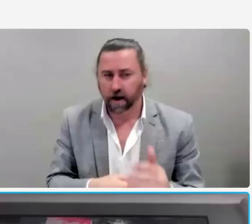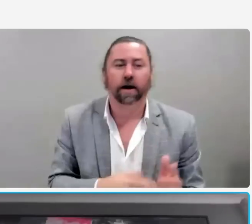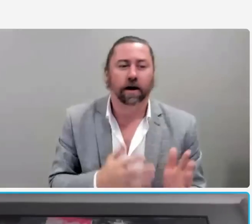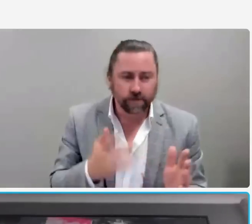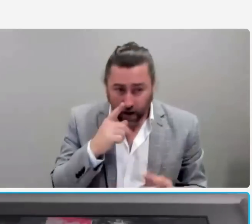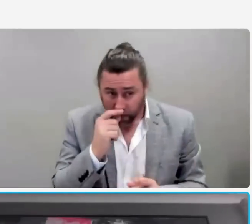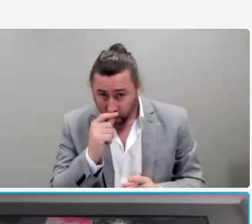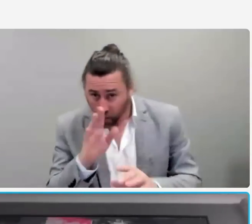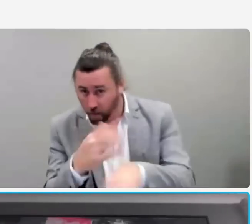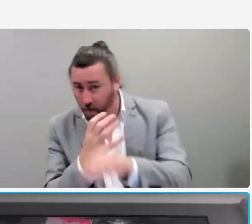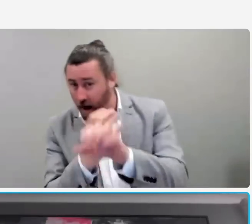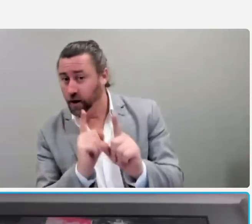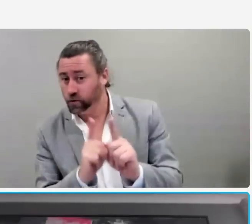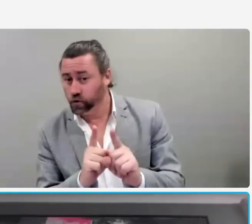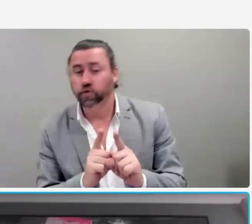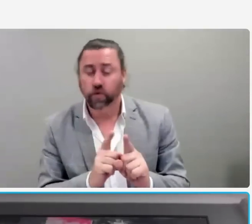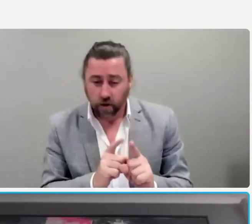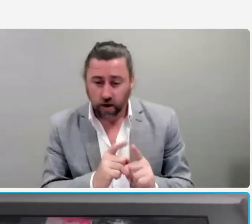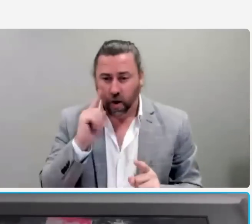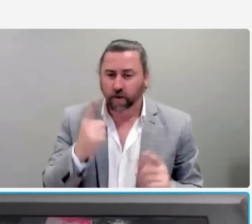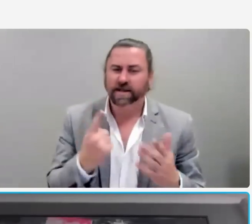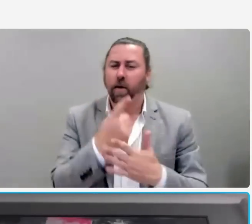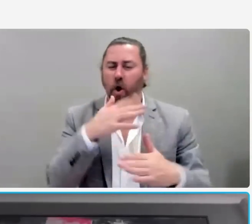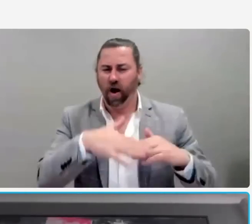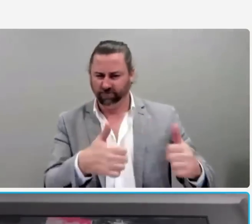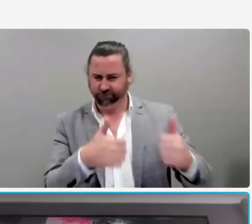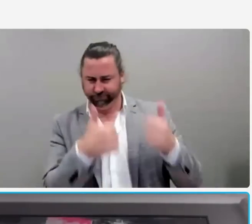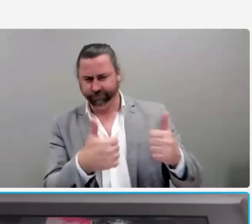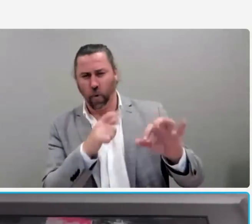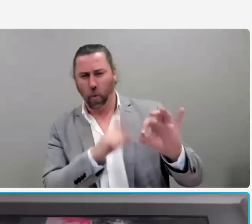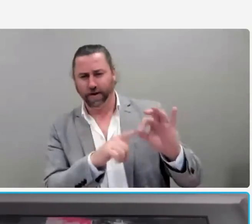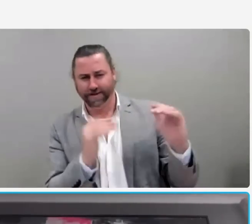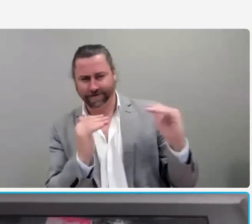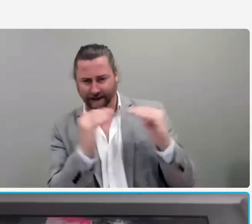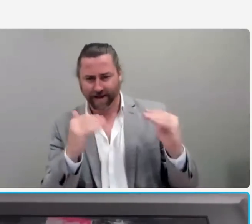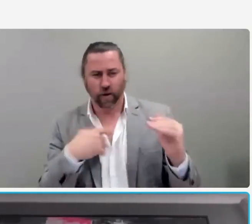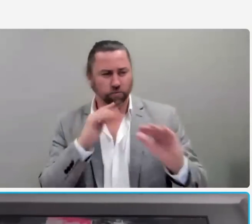providing some information on the strengthened quality standards, information we provided on opportunities